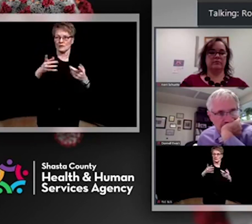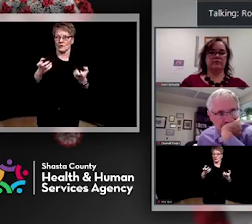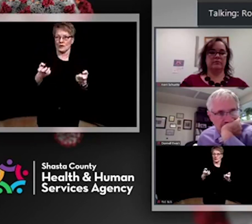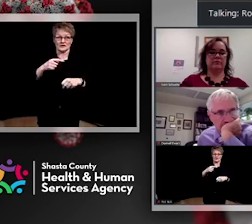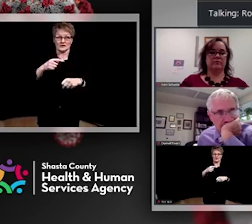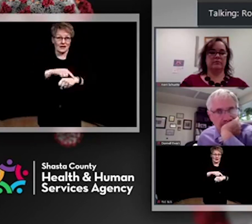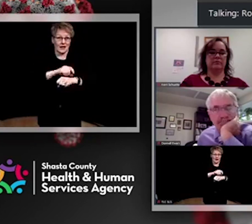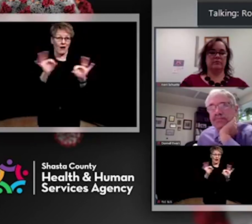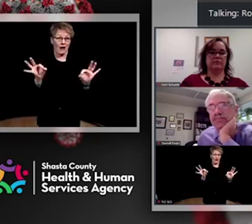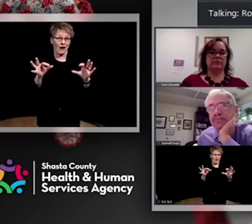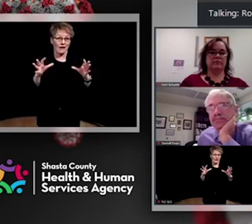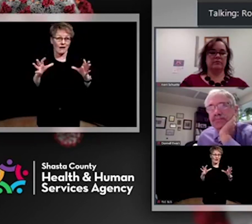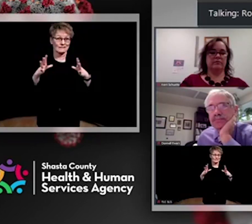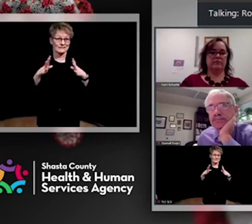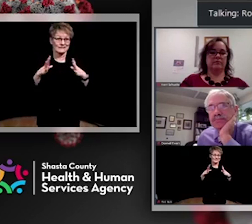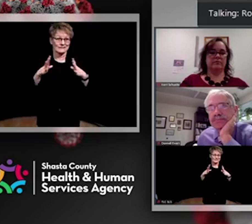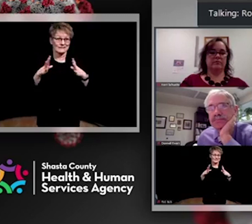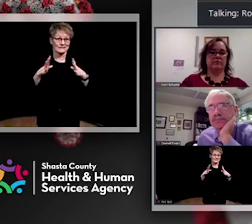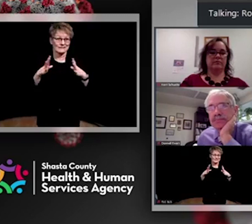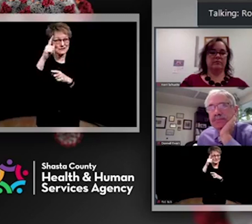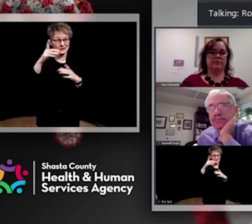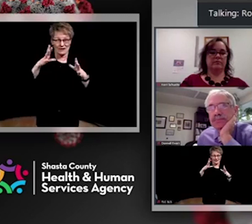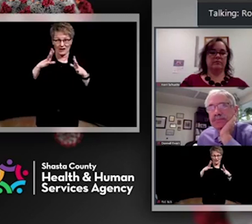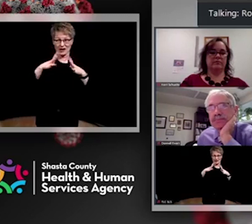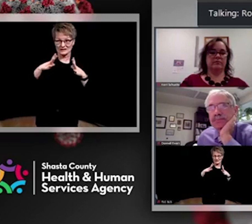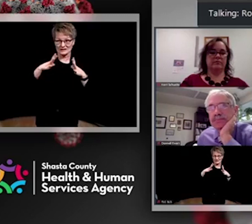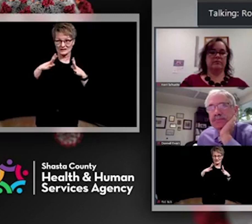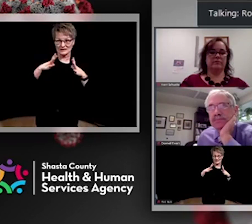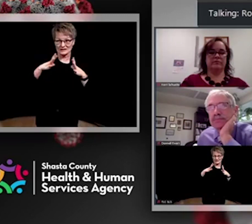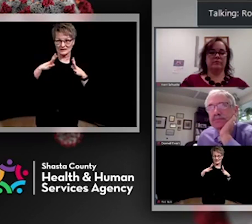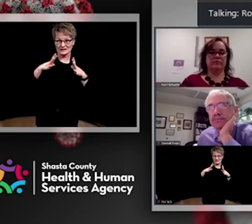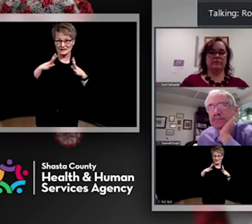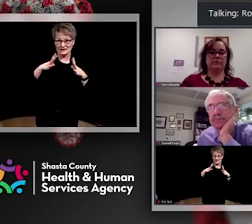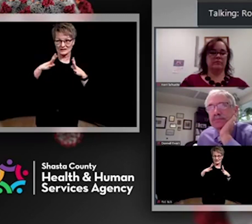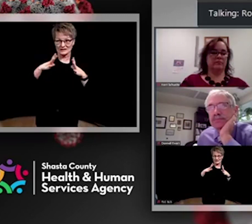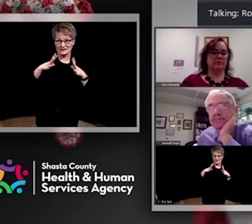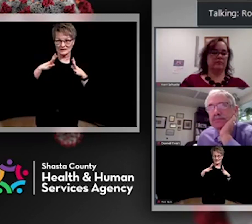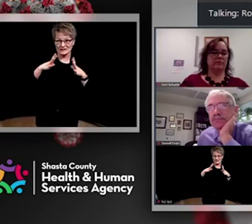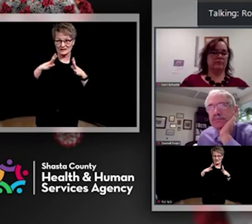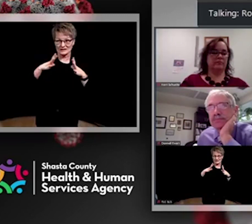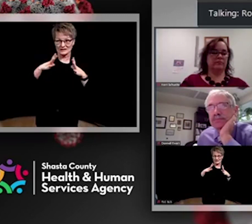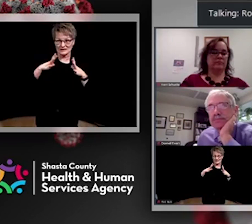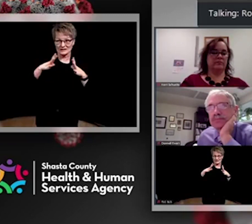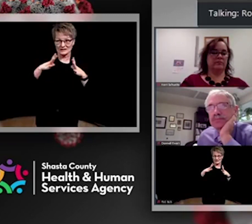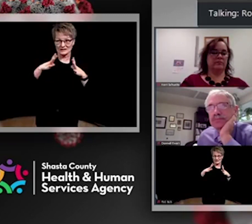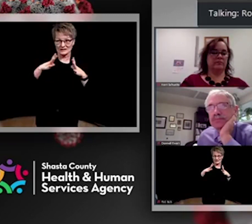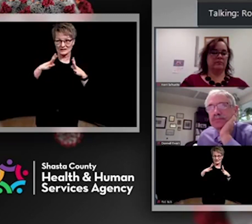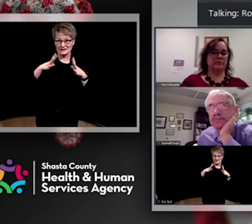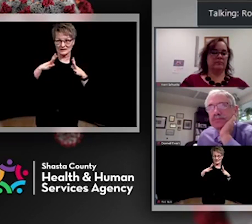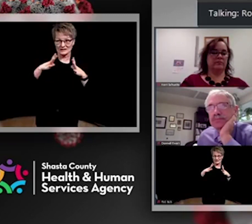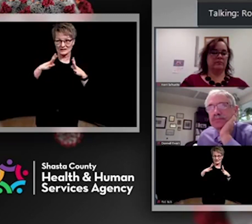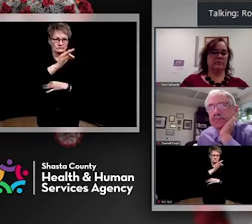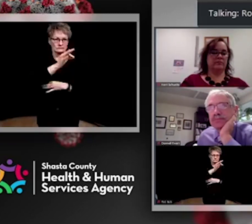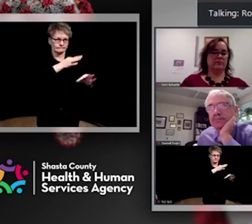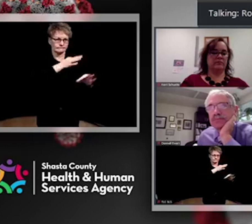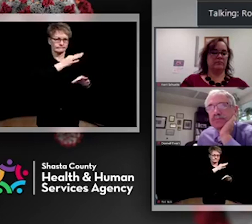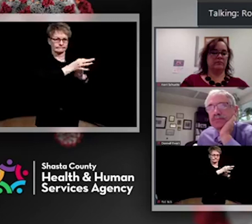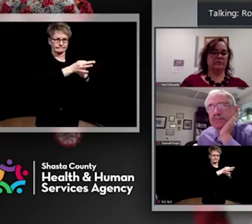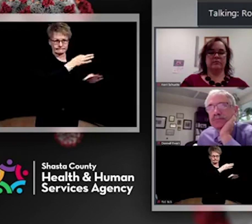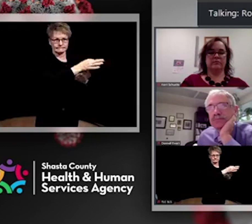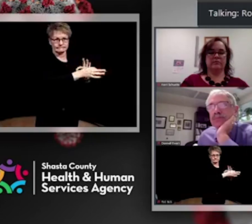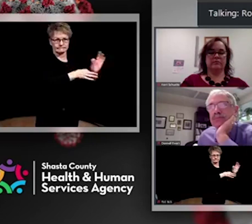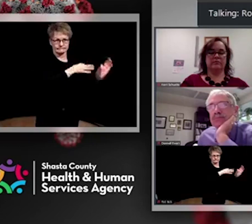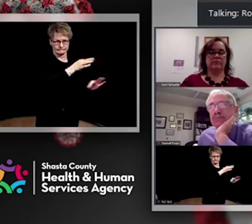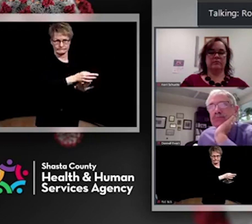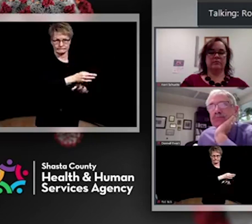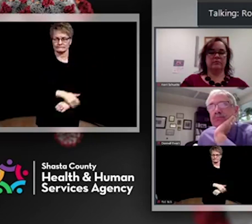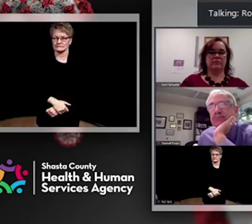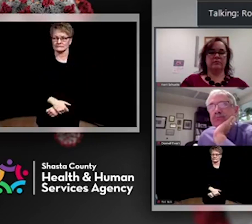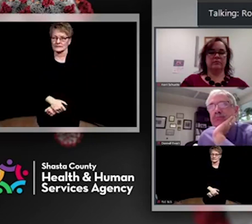additional staff to help backfill. Our PPE supply is in good order. And again, as we've all heard as